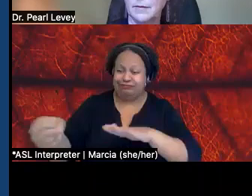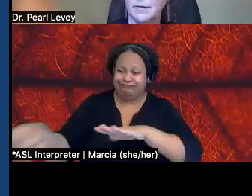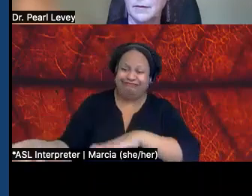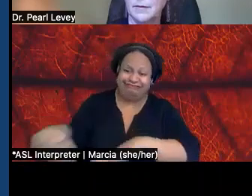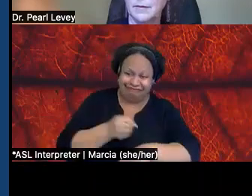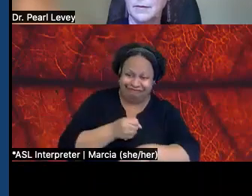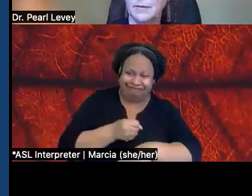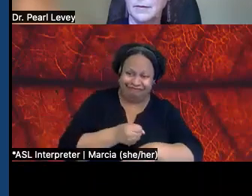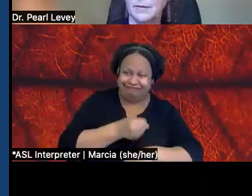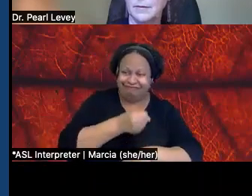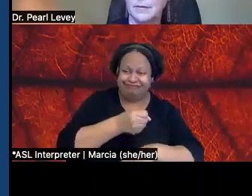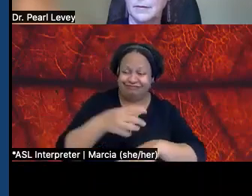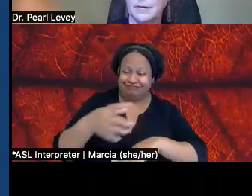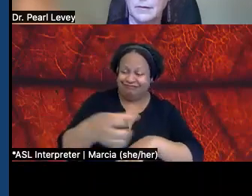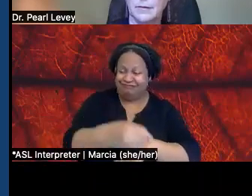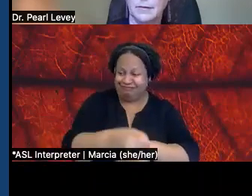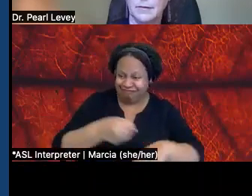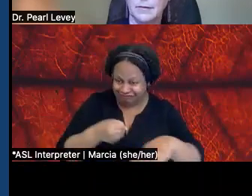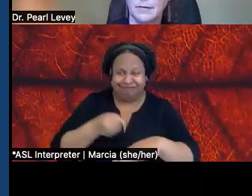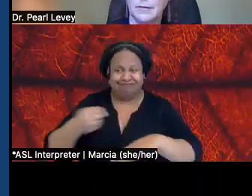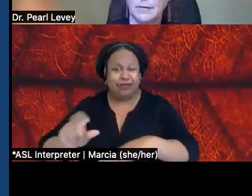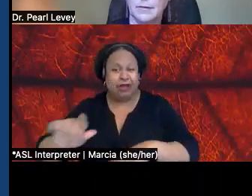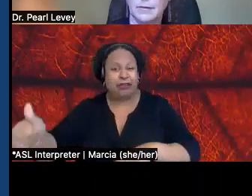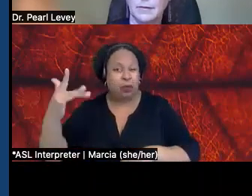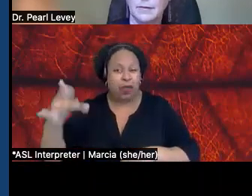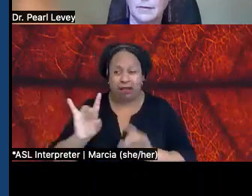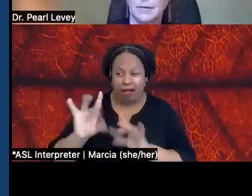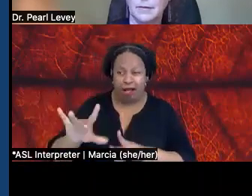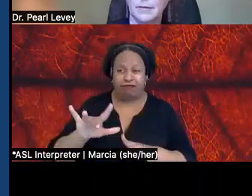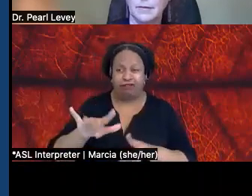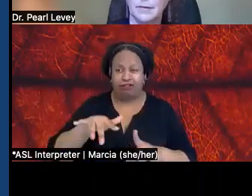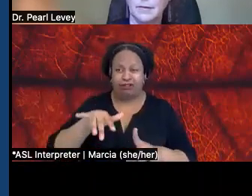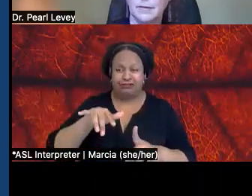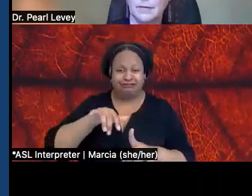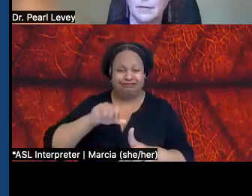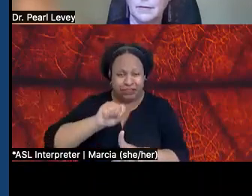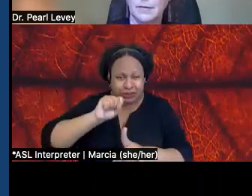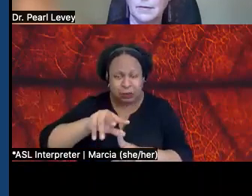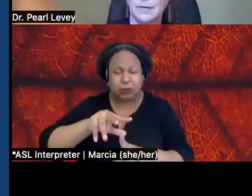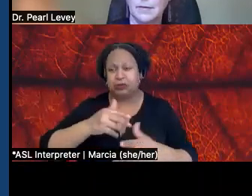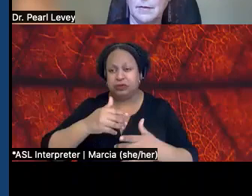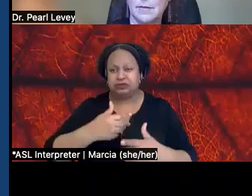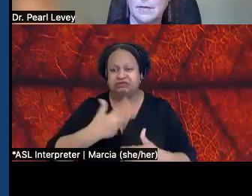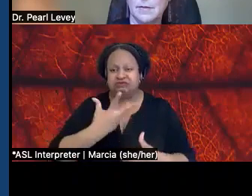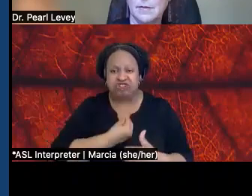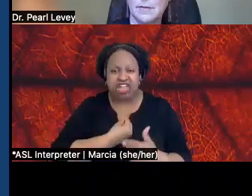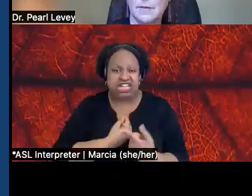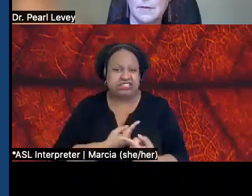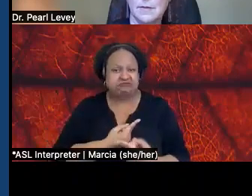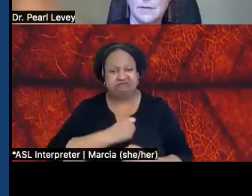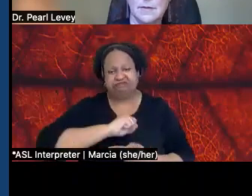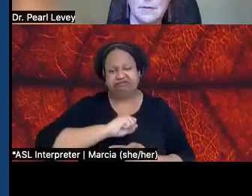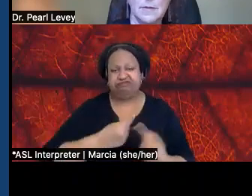Yeah, I'll stop there. So someone else can jump in. Thanks. Is there any other comment, Jasmine?